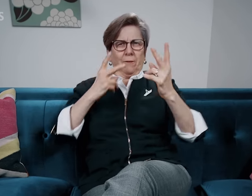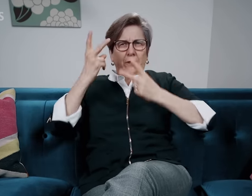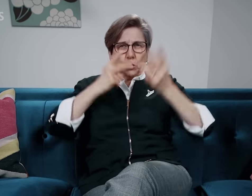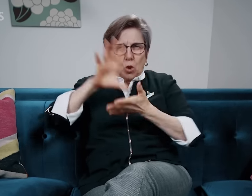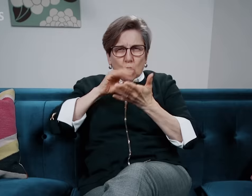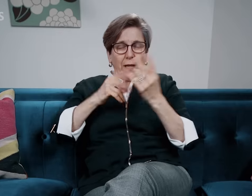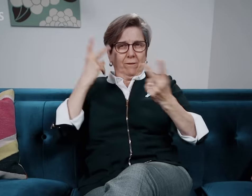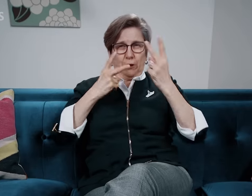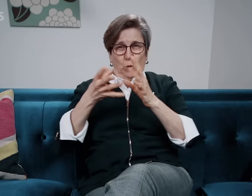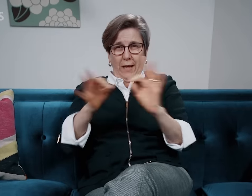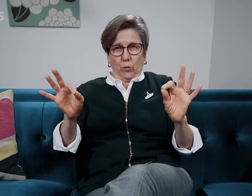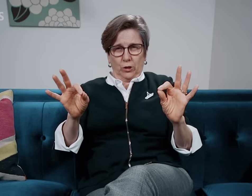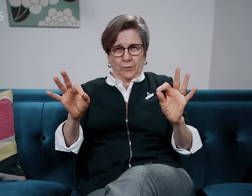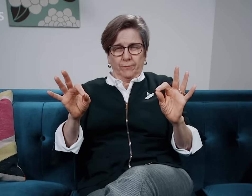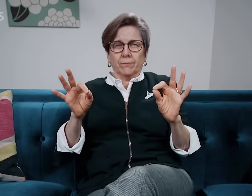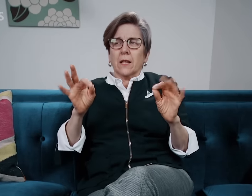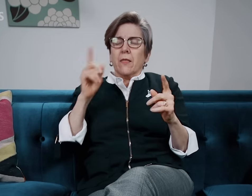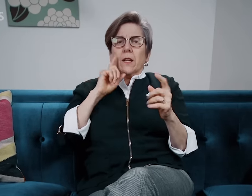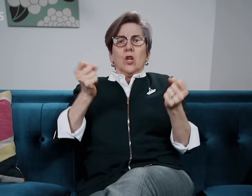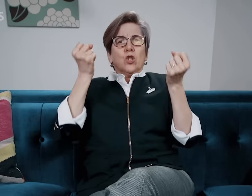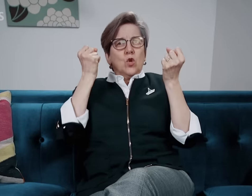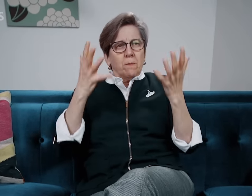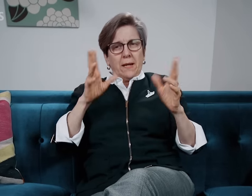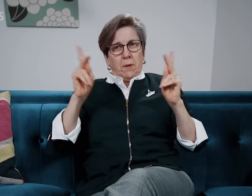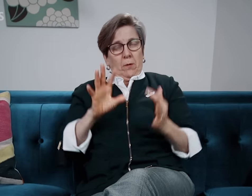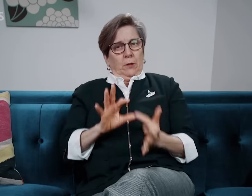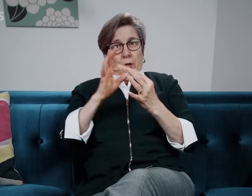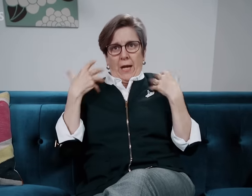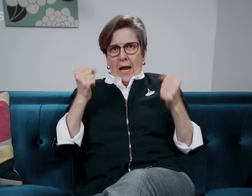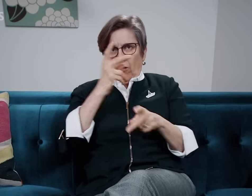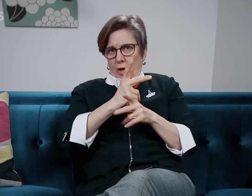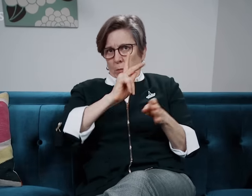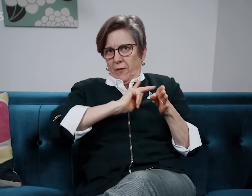Just visual learning. Visual language. I think too many people, especially in health care,